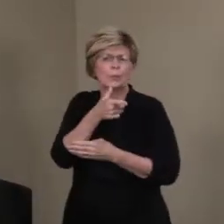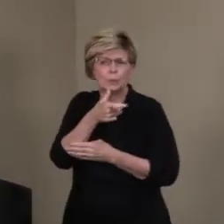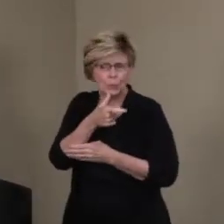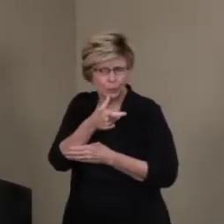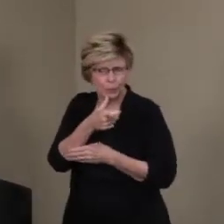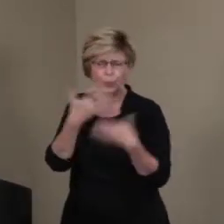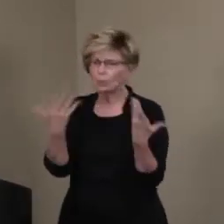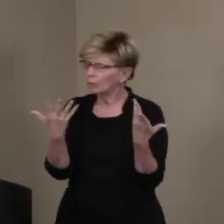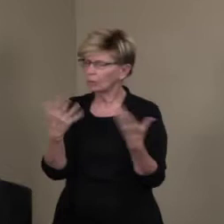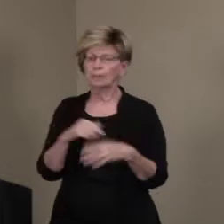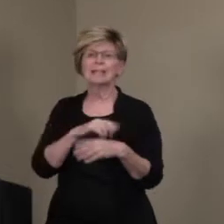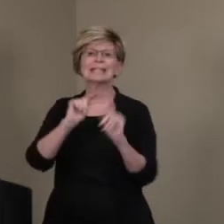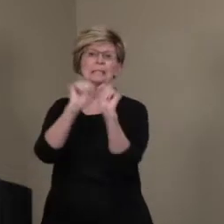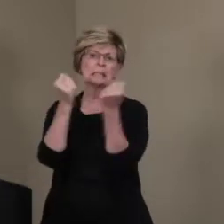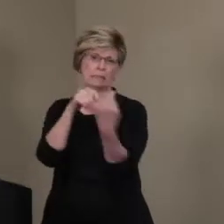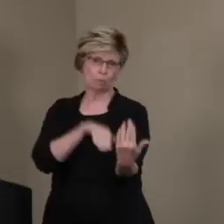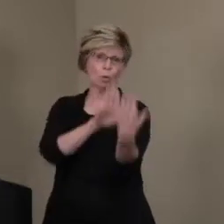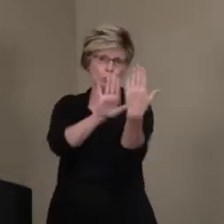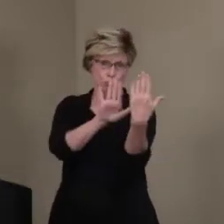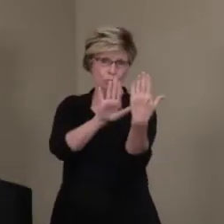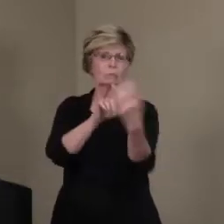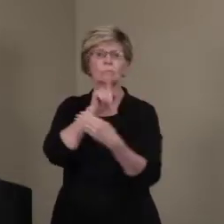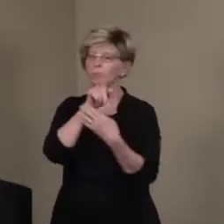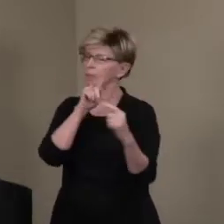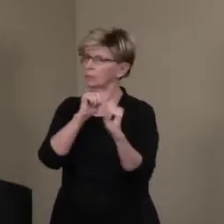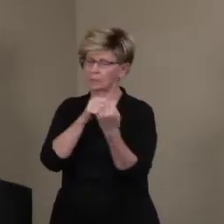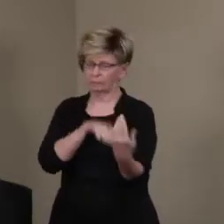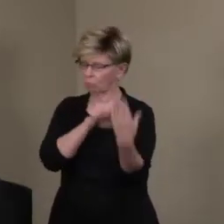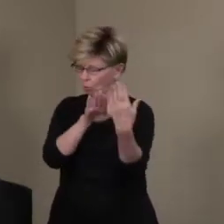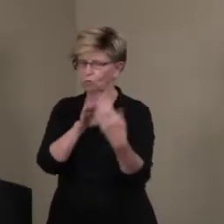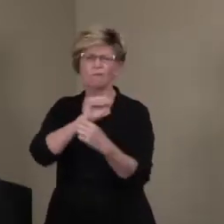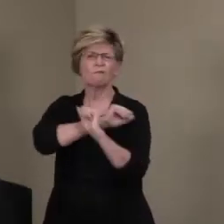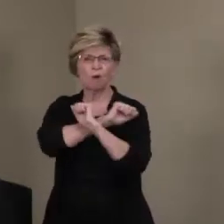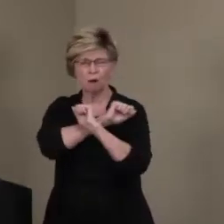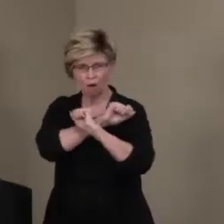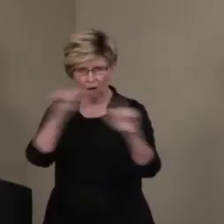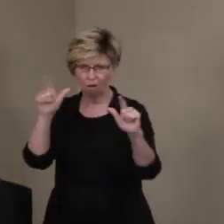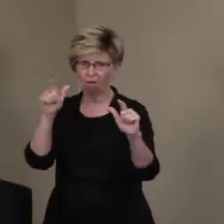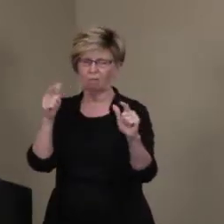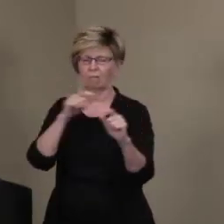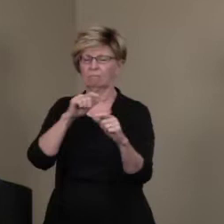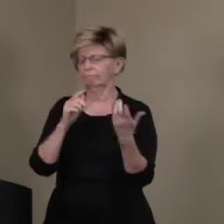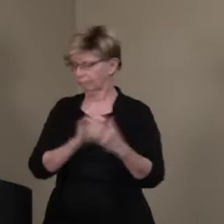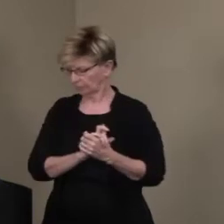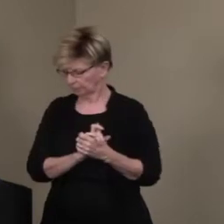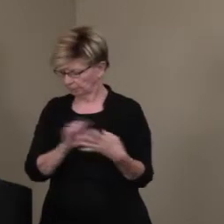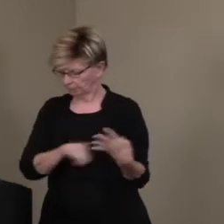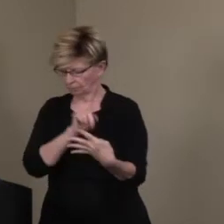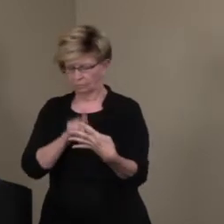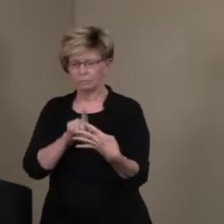on there's very much a team approach there must be a team approach for all